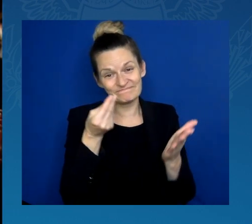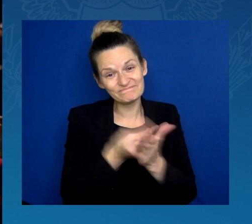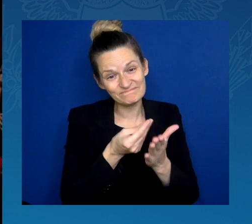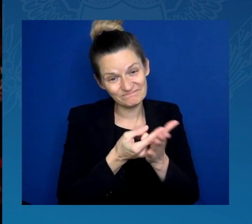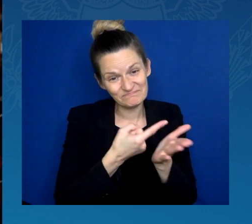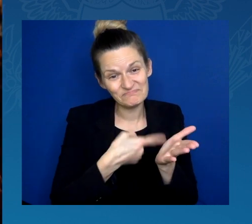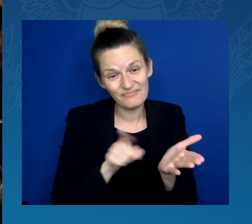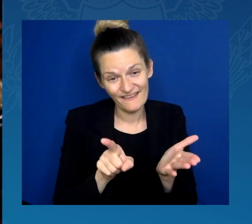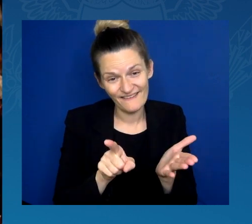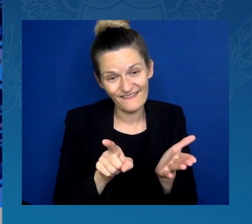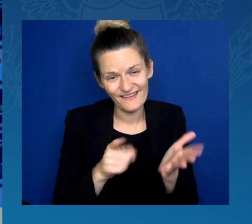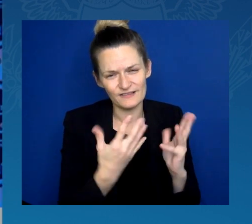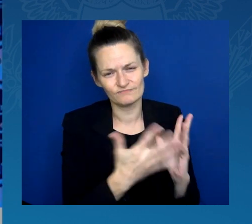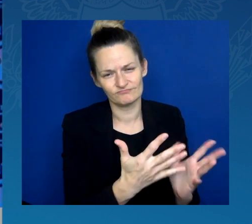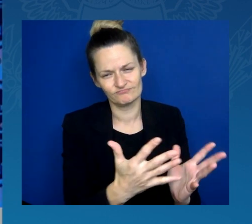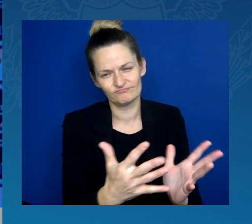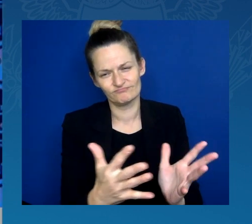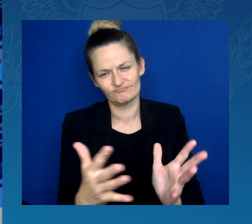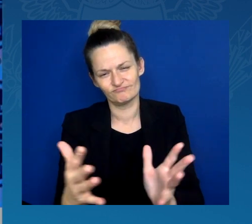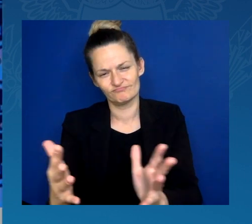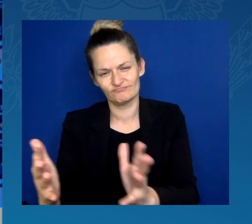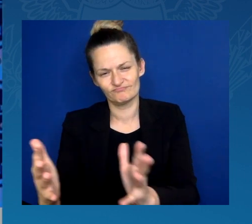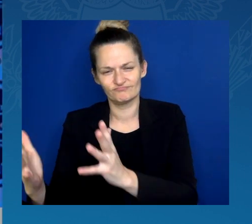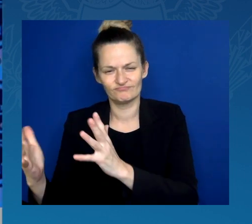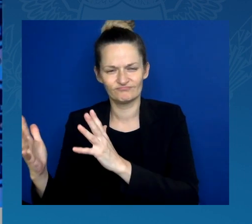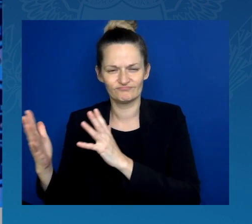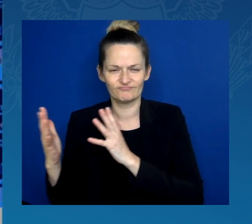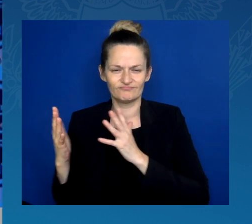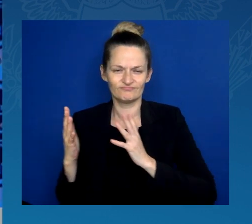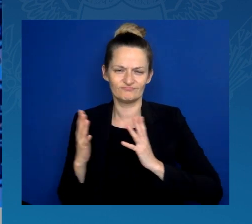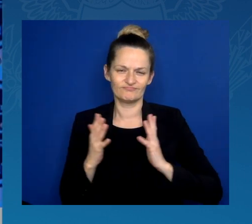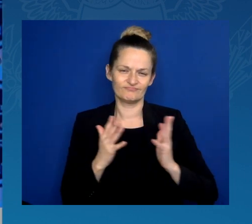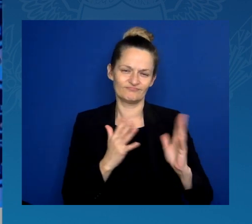So, the President and my vision for the future